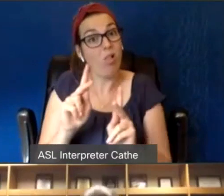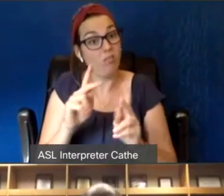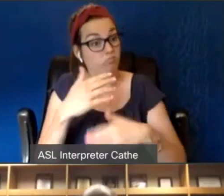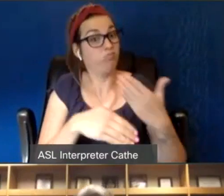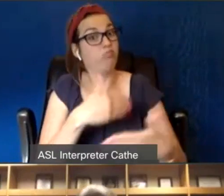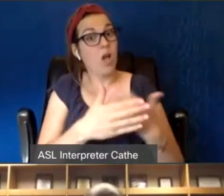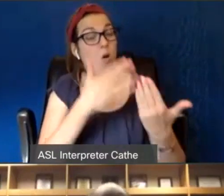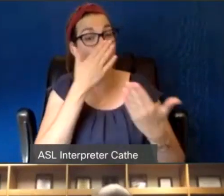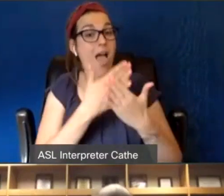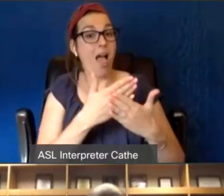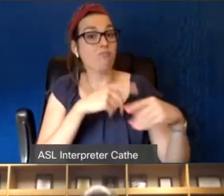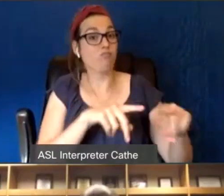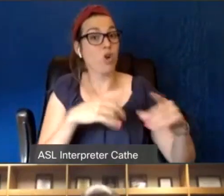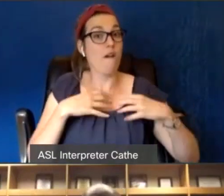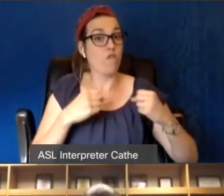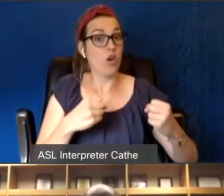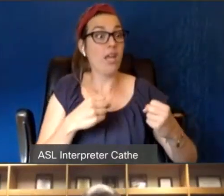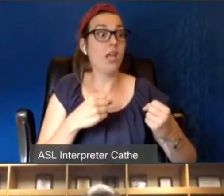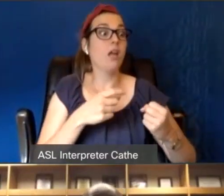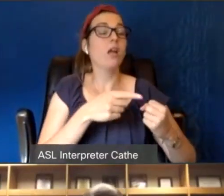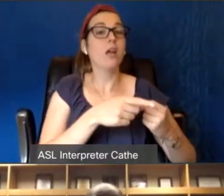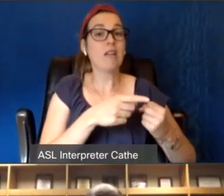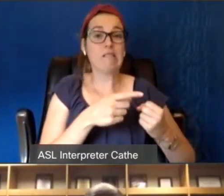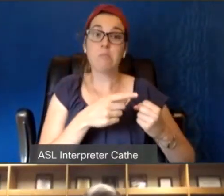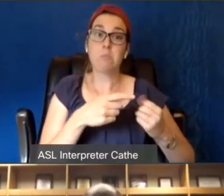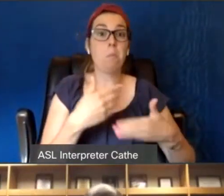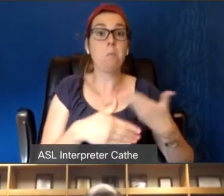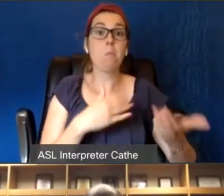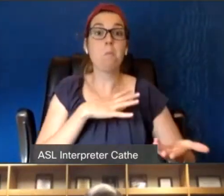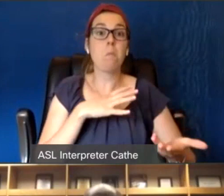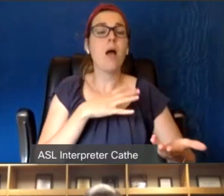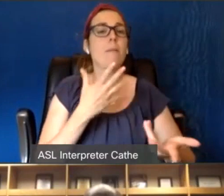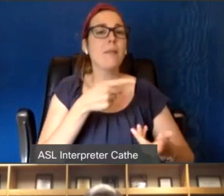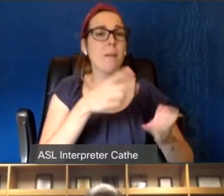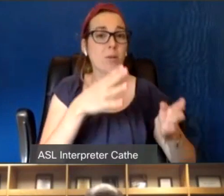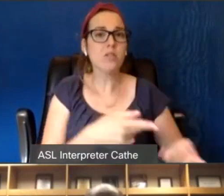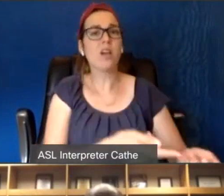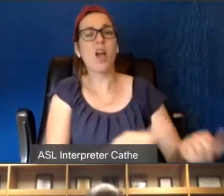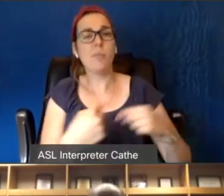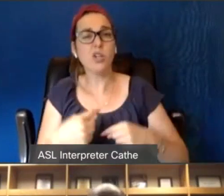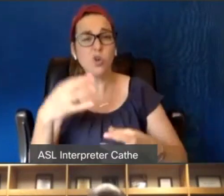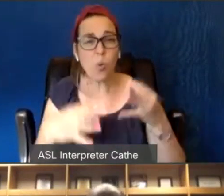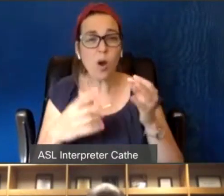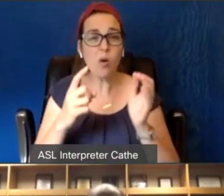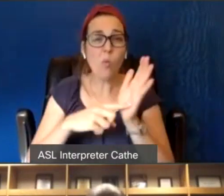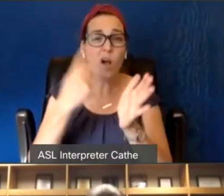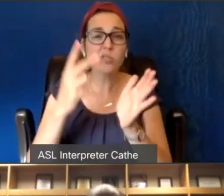they're coming to court once or twice or three times a week may actually hurt them because we wanna make sure we keep them on the path of recovery.